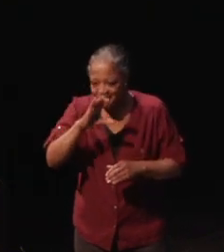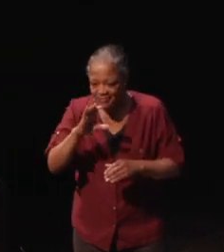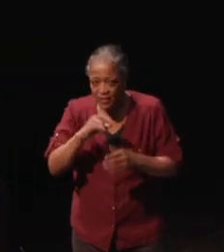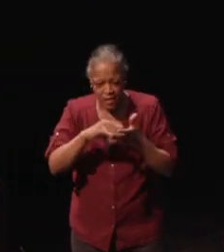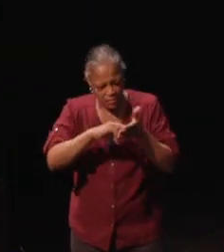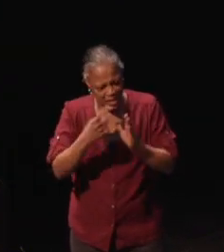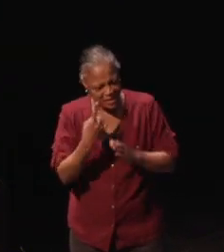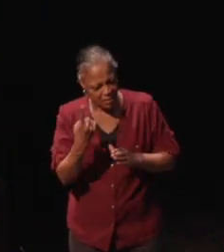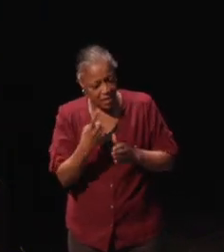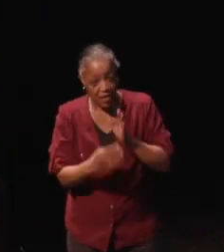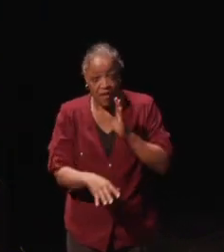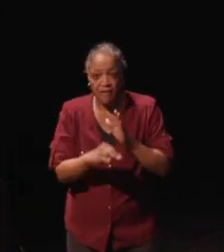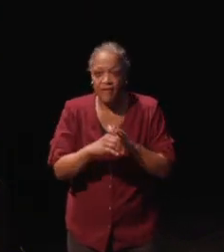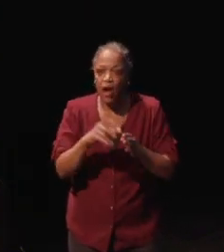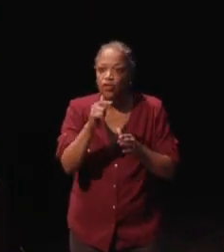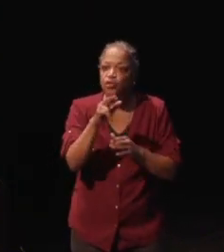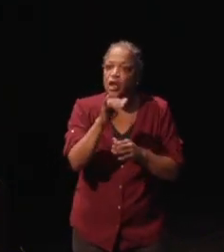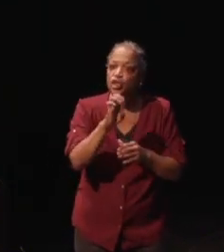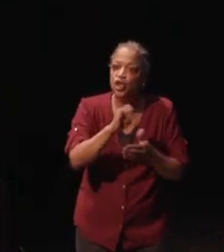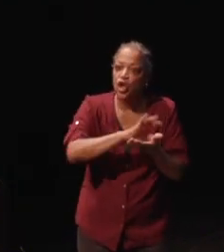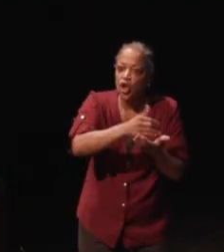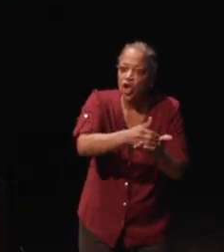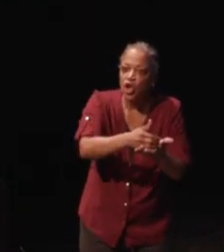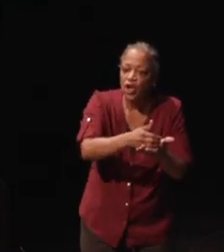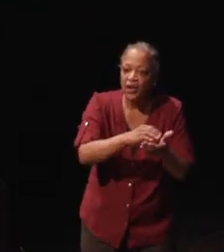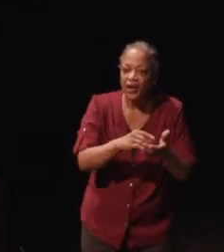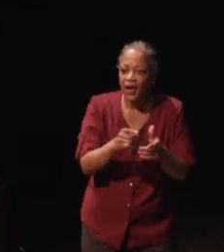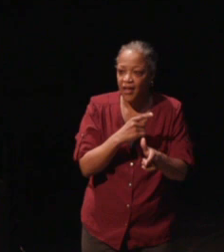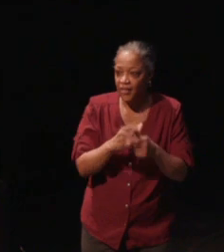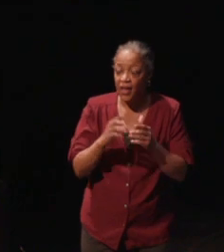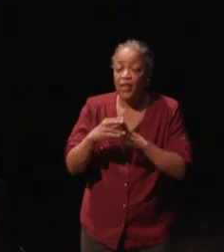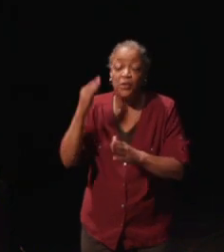They've found the treasure chest and then from that moment on obviously they knew what it meant.